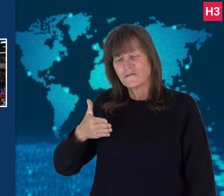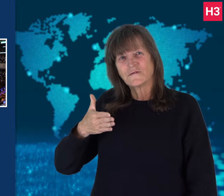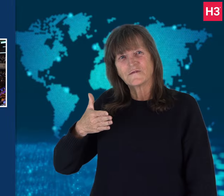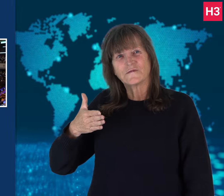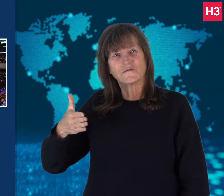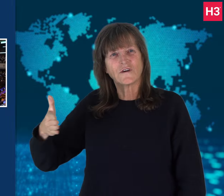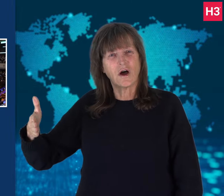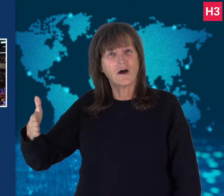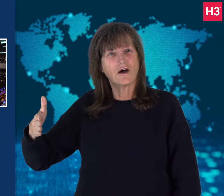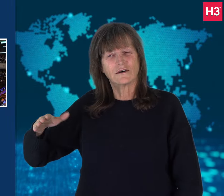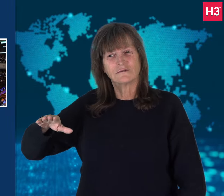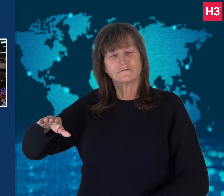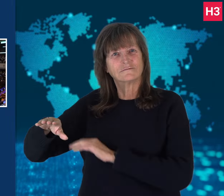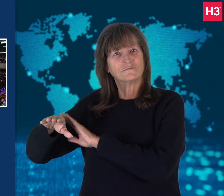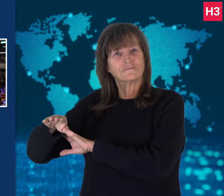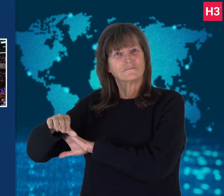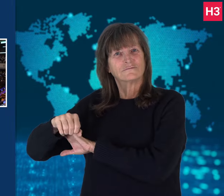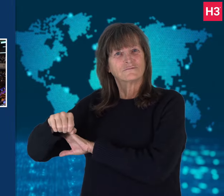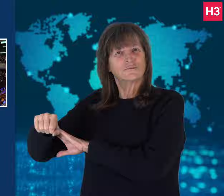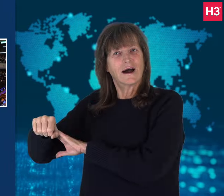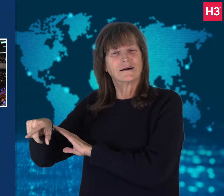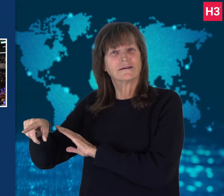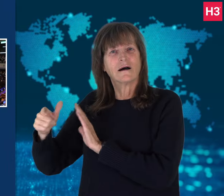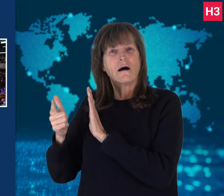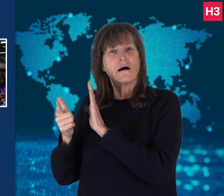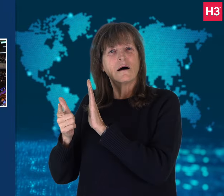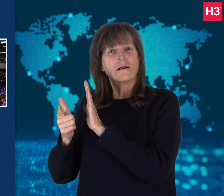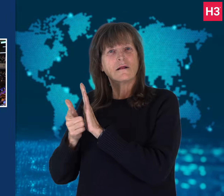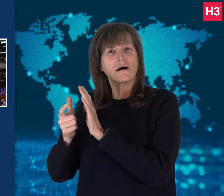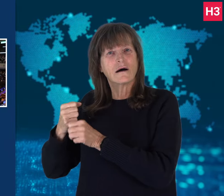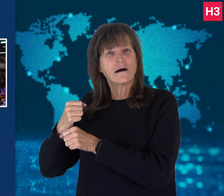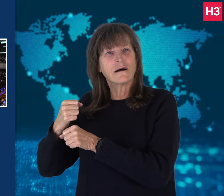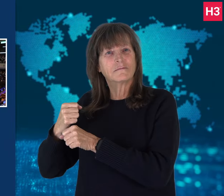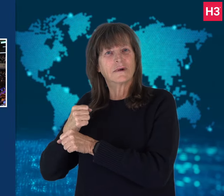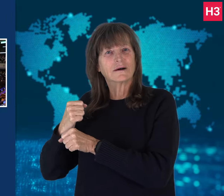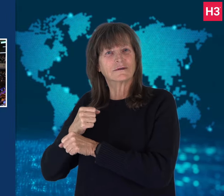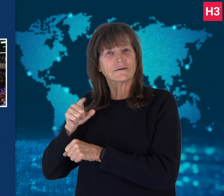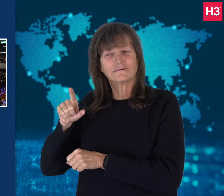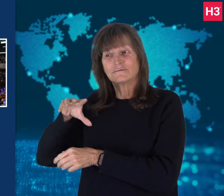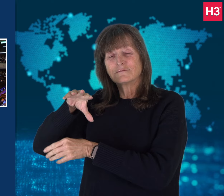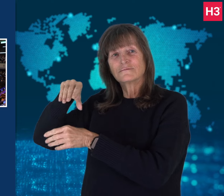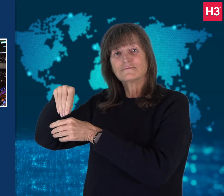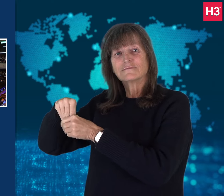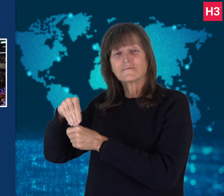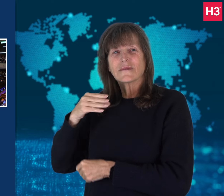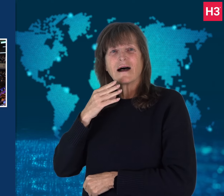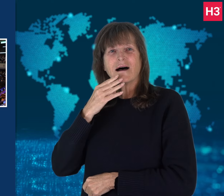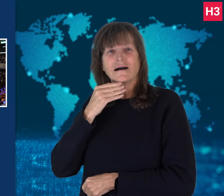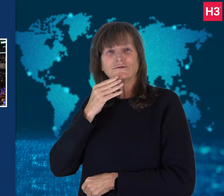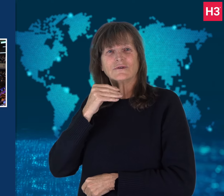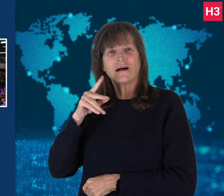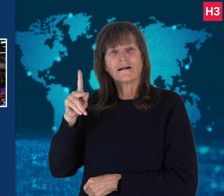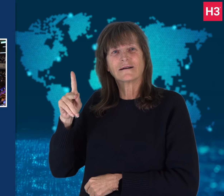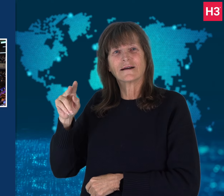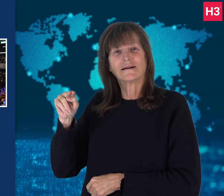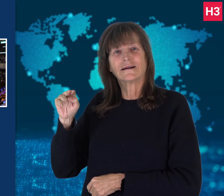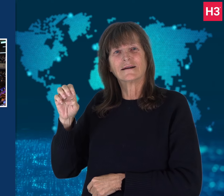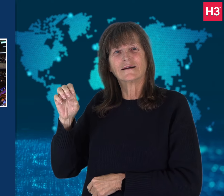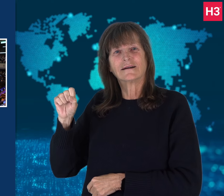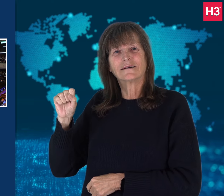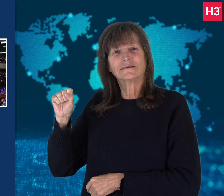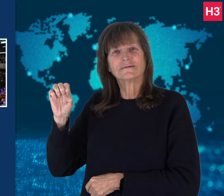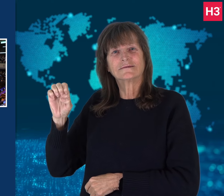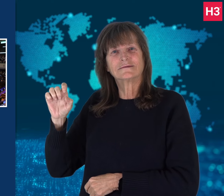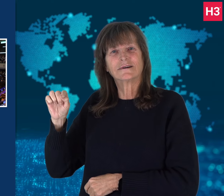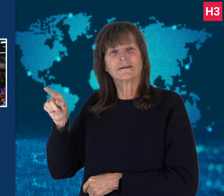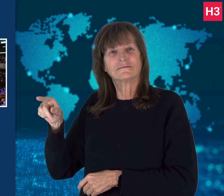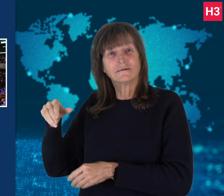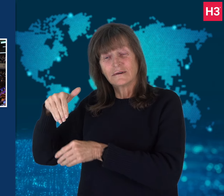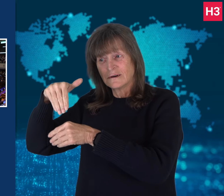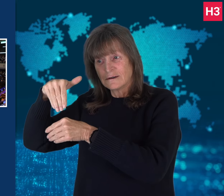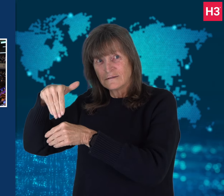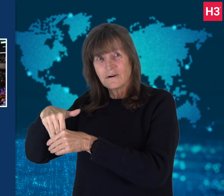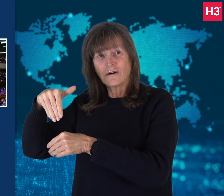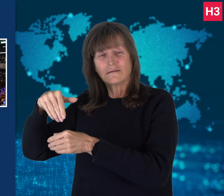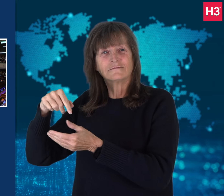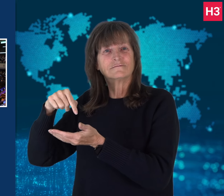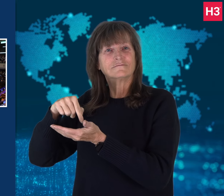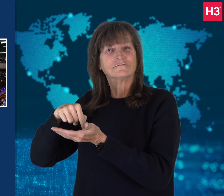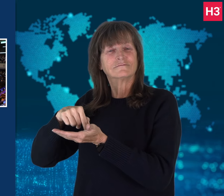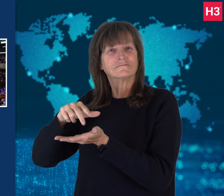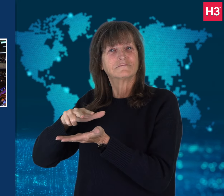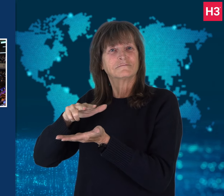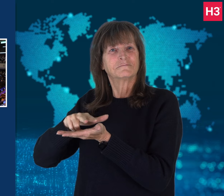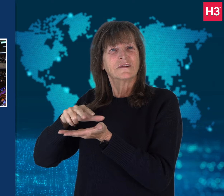Far-right lawmakers in Israel’s Knesset voted on a bill to take control